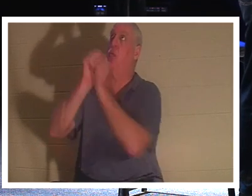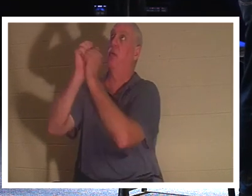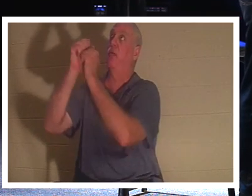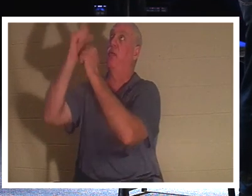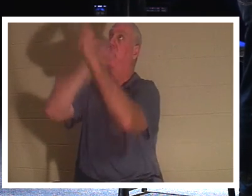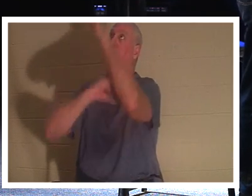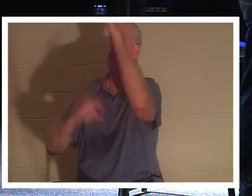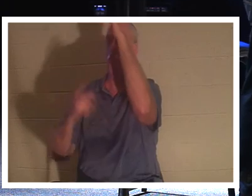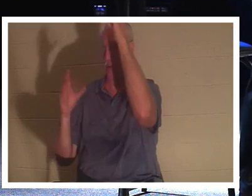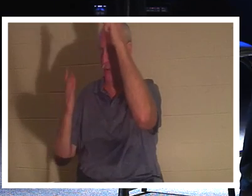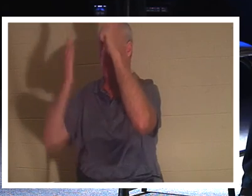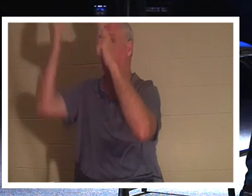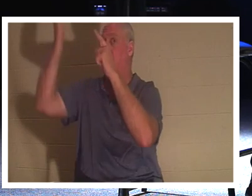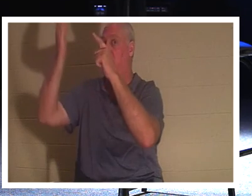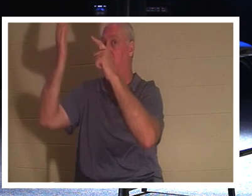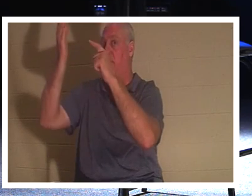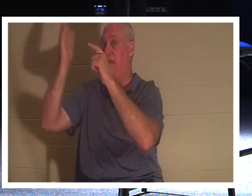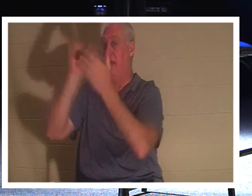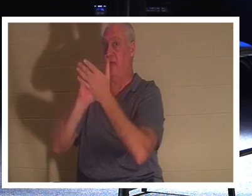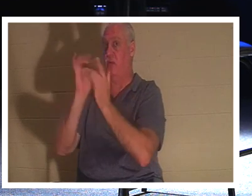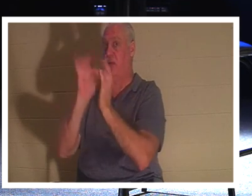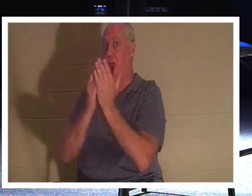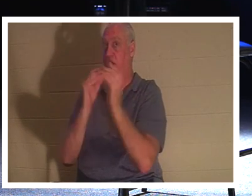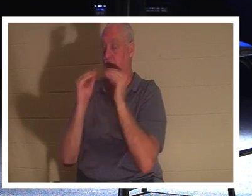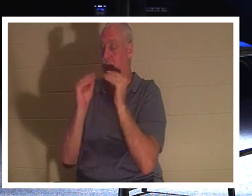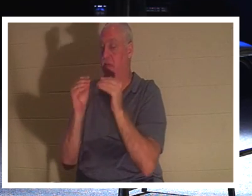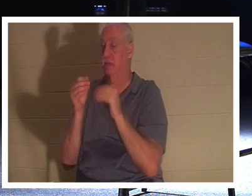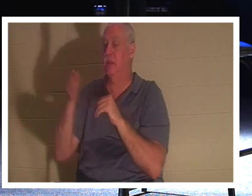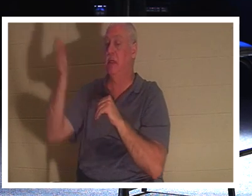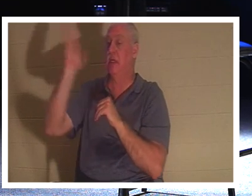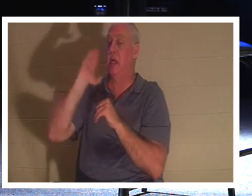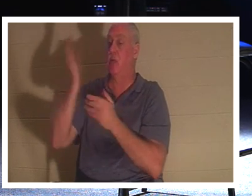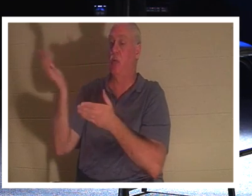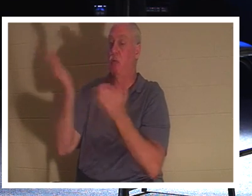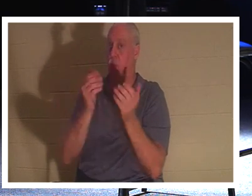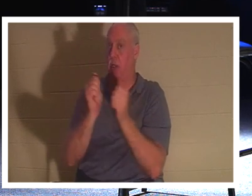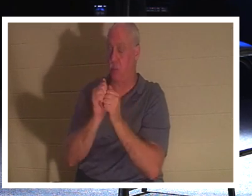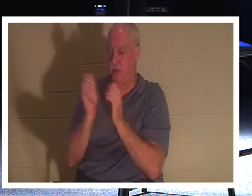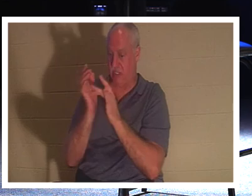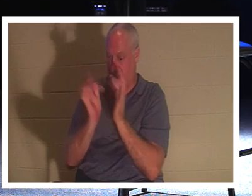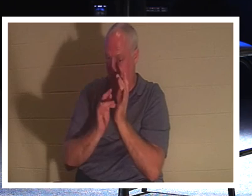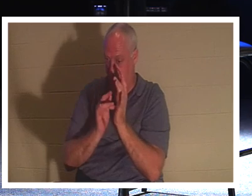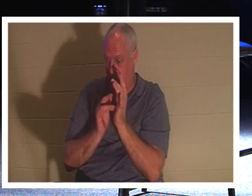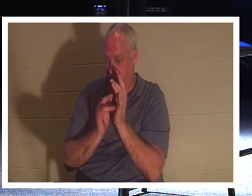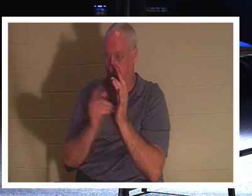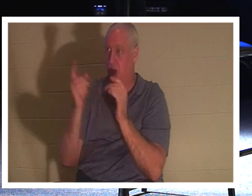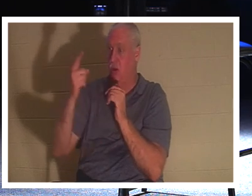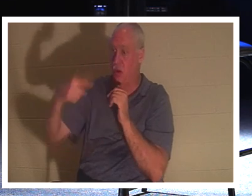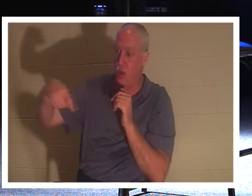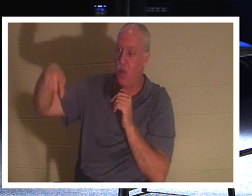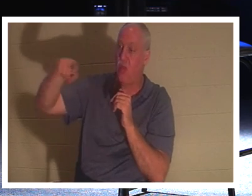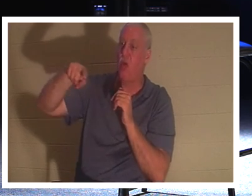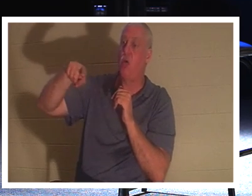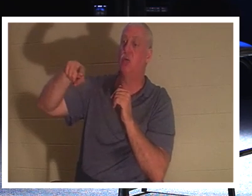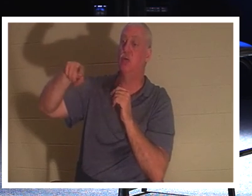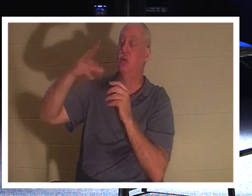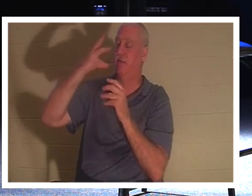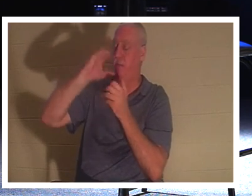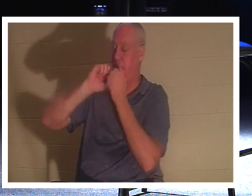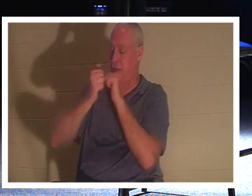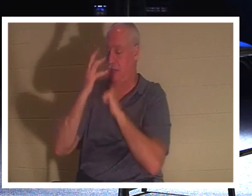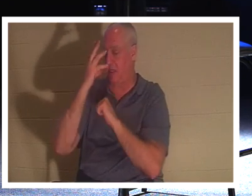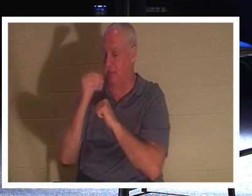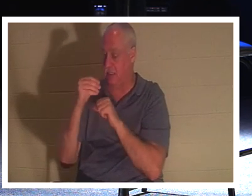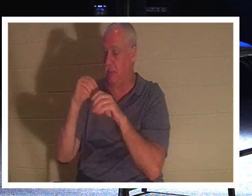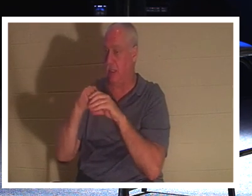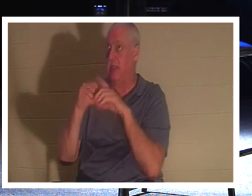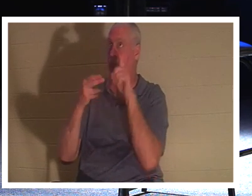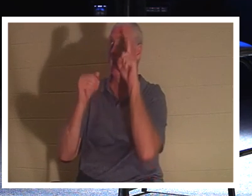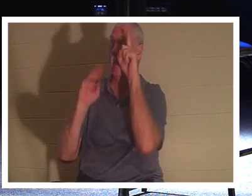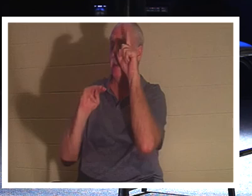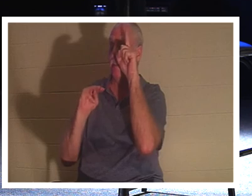is what the Scriptures teach. God will bring with Jesus, those who have fallen asleep in Him. When